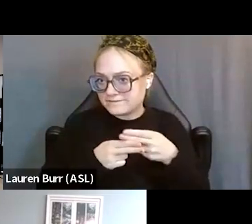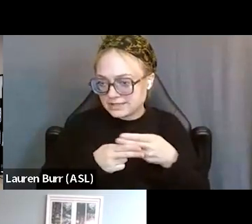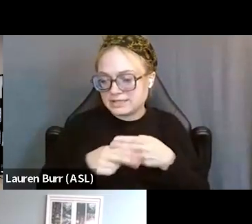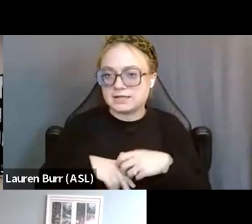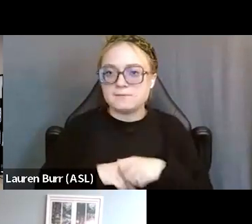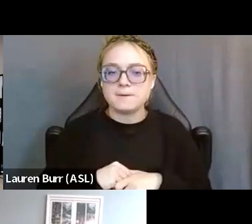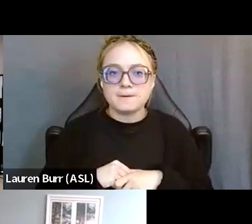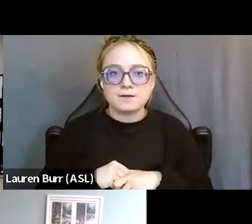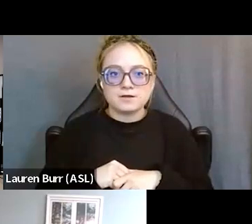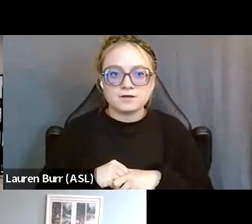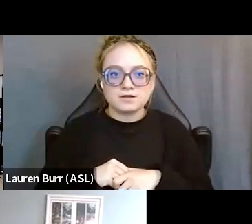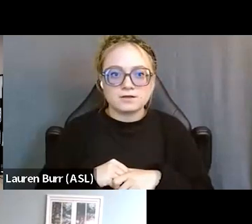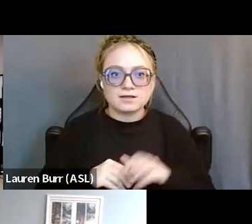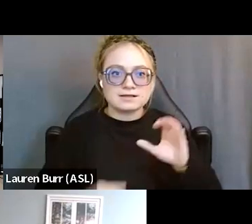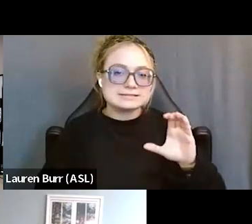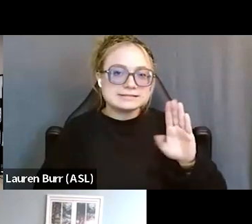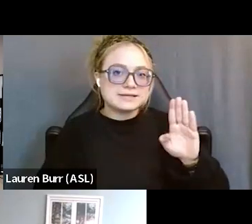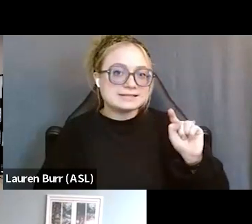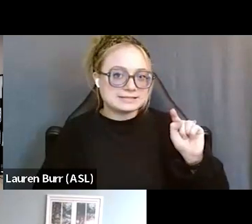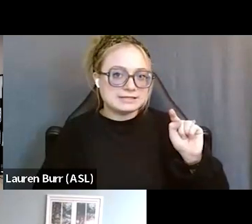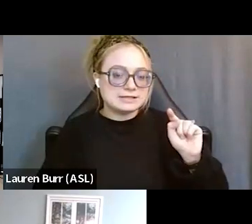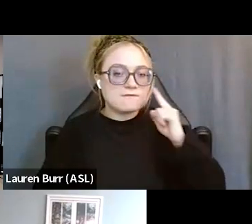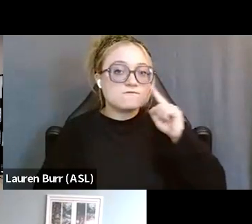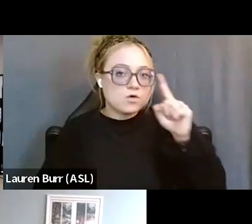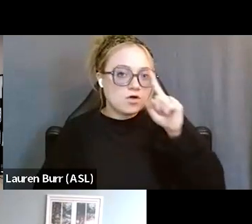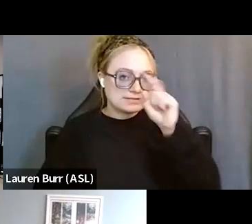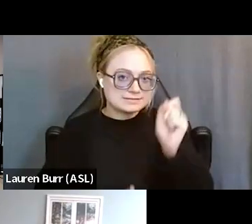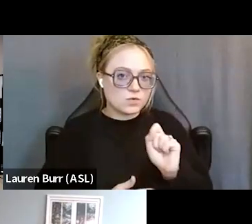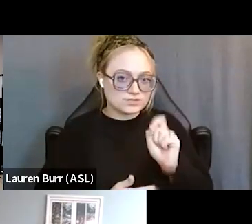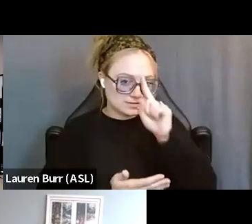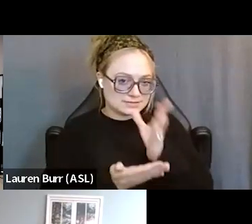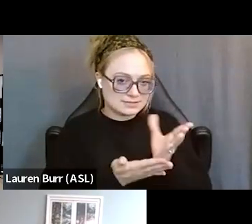CBT for psychosis is an effective treatment for acute